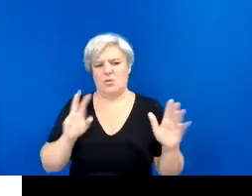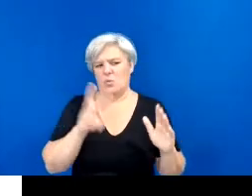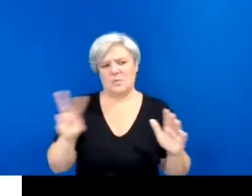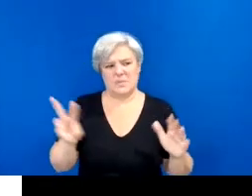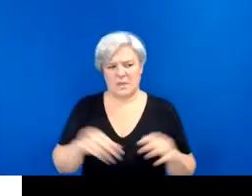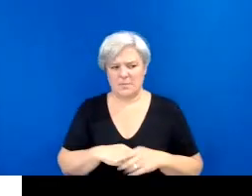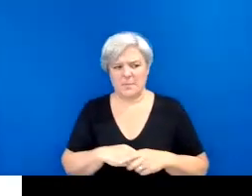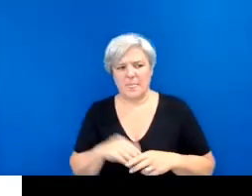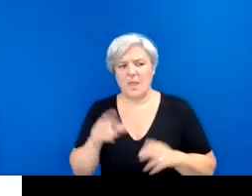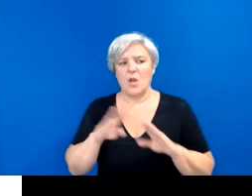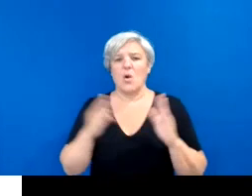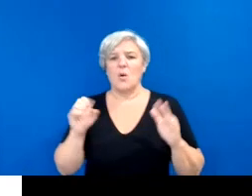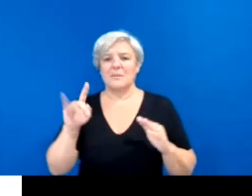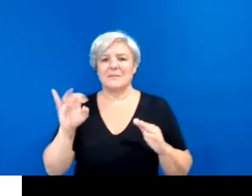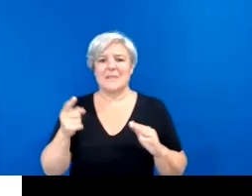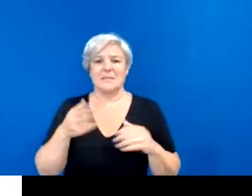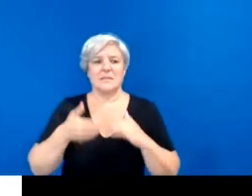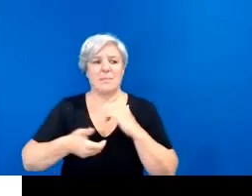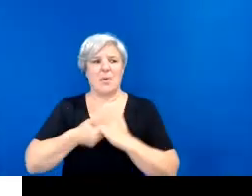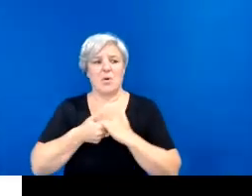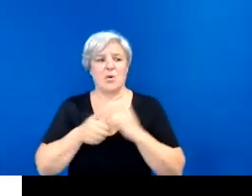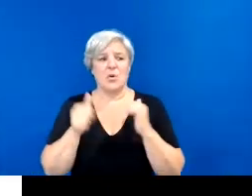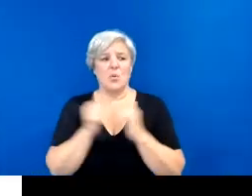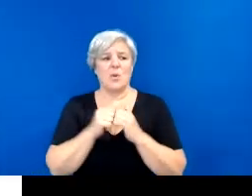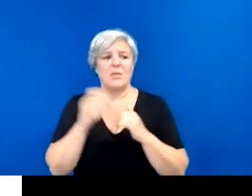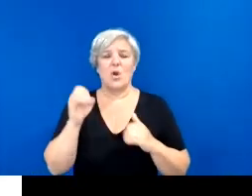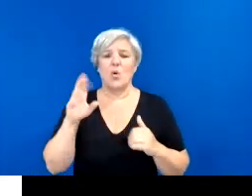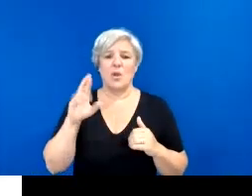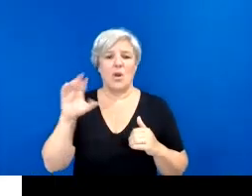OpenStax partners too, with OER Commons and some other